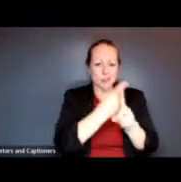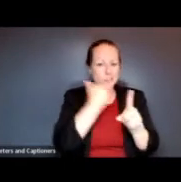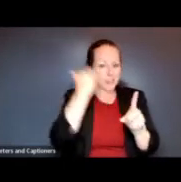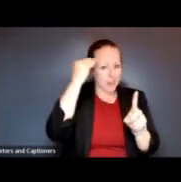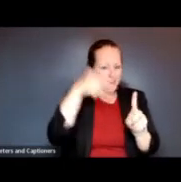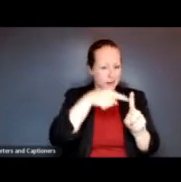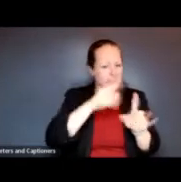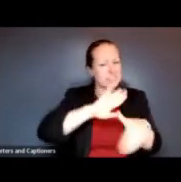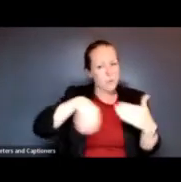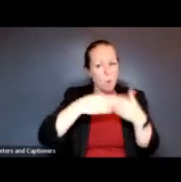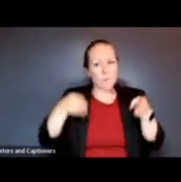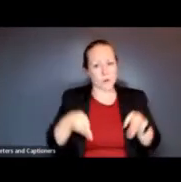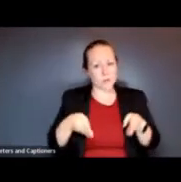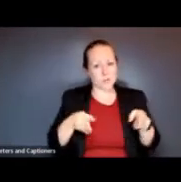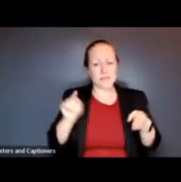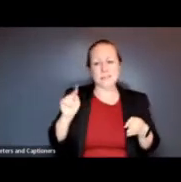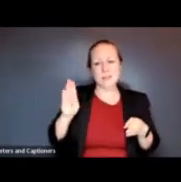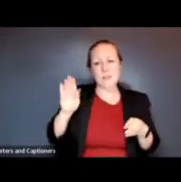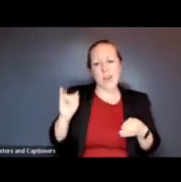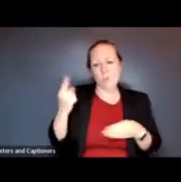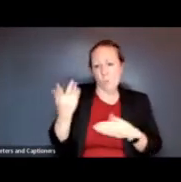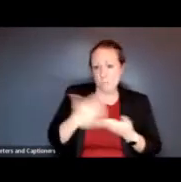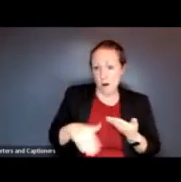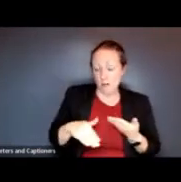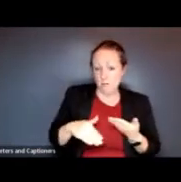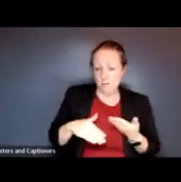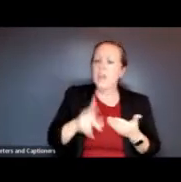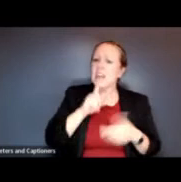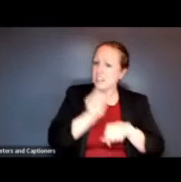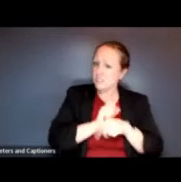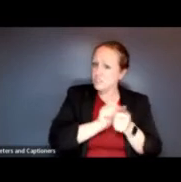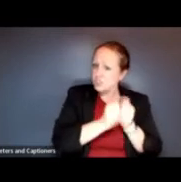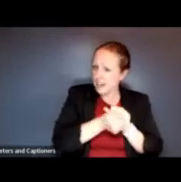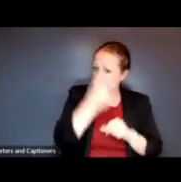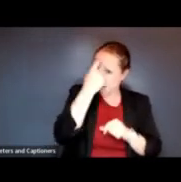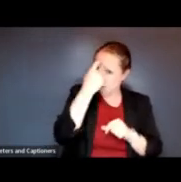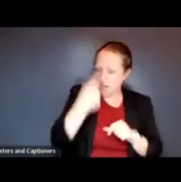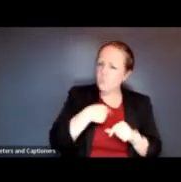this. And TBI does cause changes to the brain that do need to be understood. But in the context